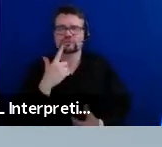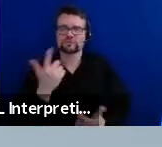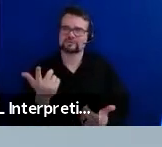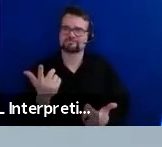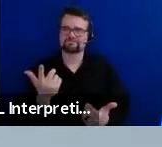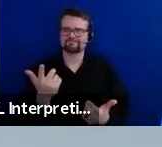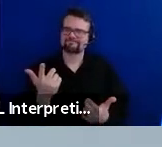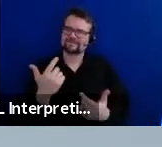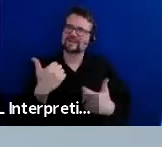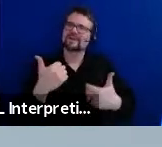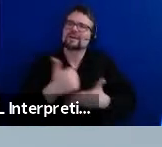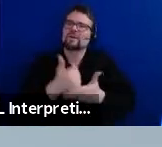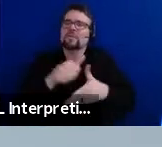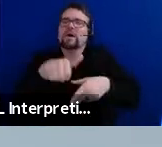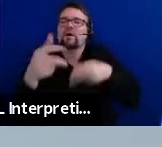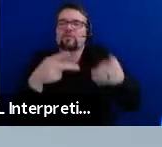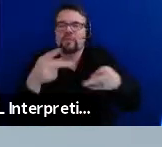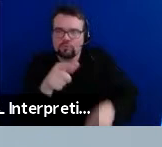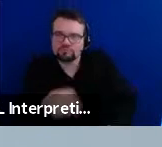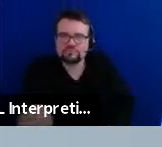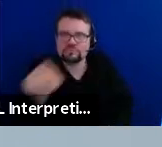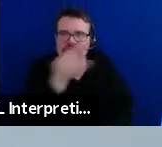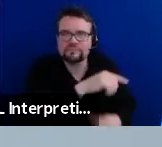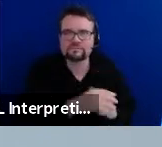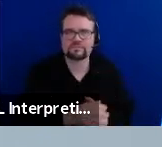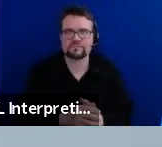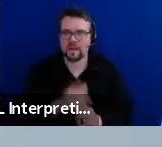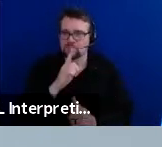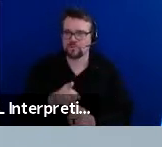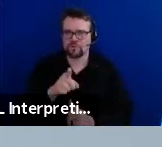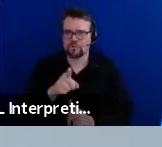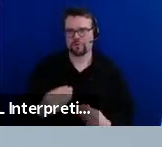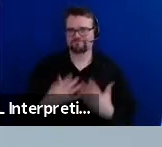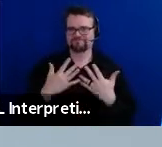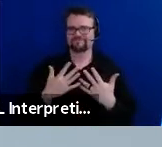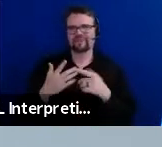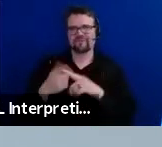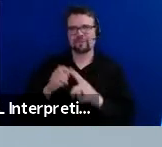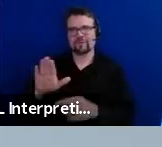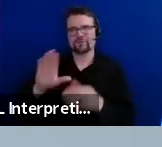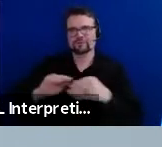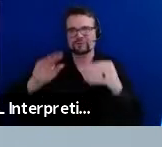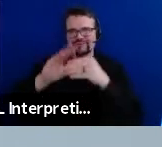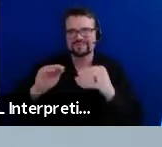AND SO I'M SURE YOU WILL FIND HER STORY INSPIRING AND UPLIFTING. WITHOUT FURTHER ADO, I WOULD